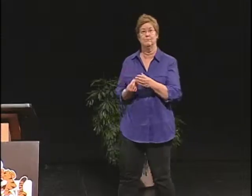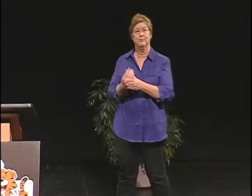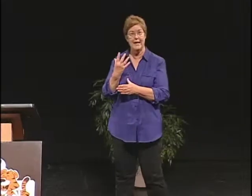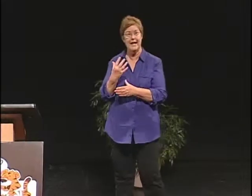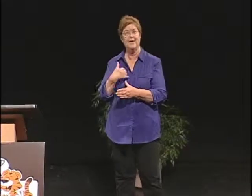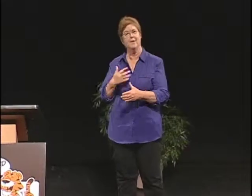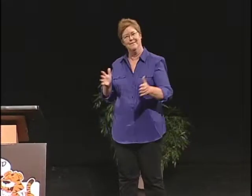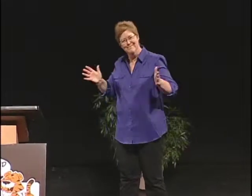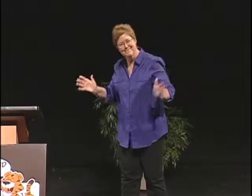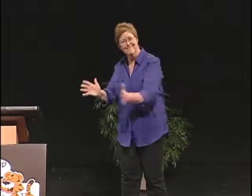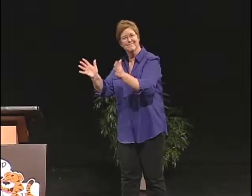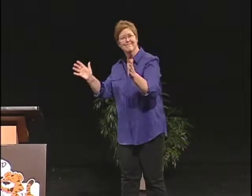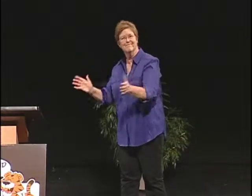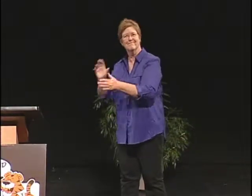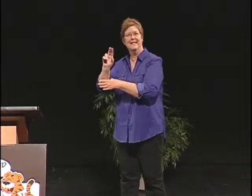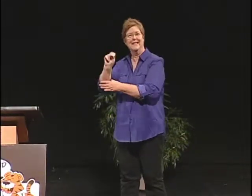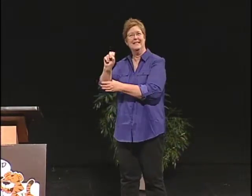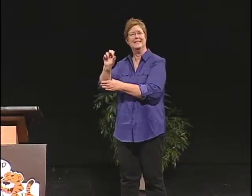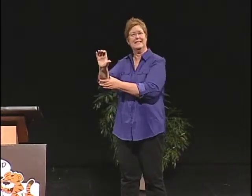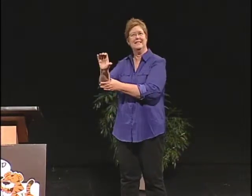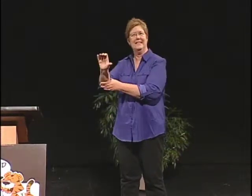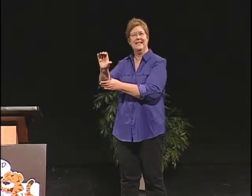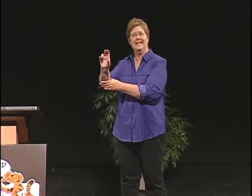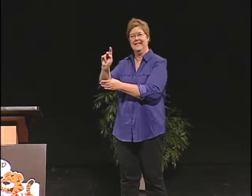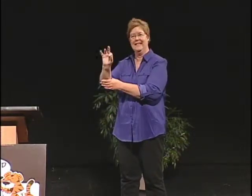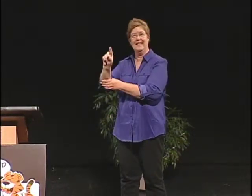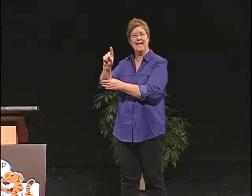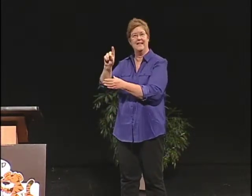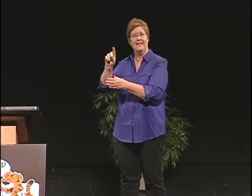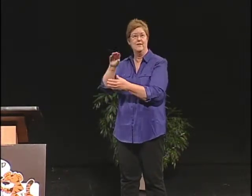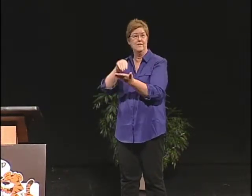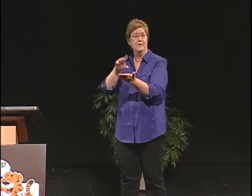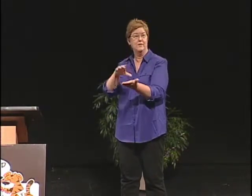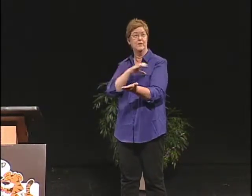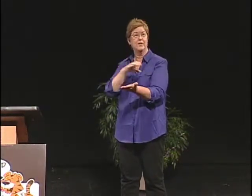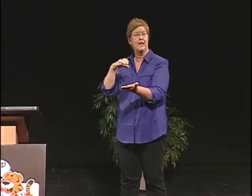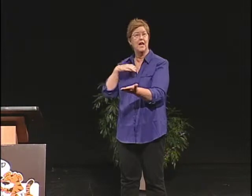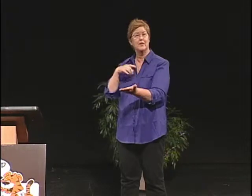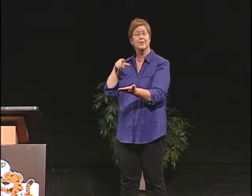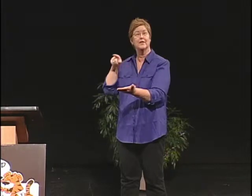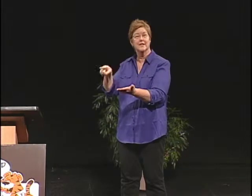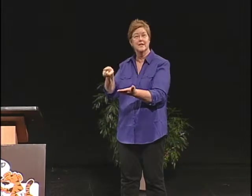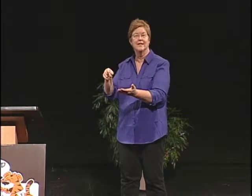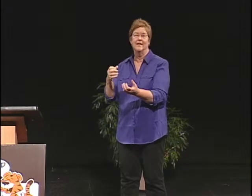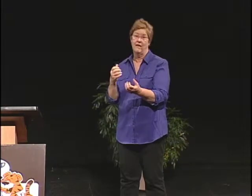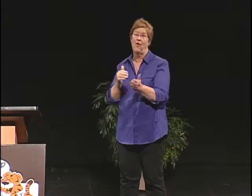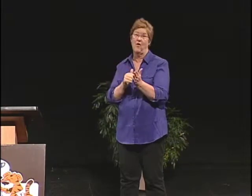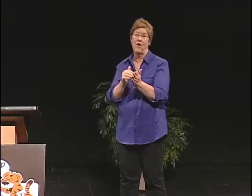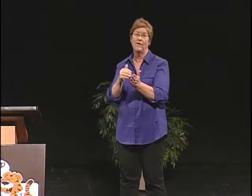This past spring, we've worked with NSC, the NTID Student Congress,